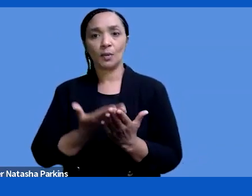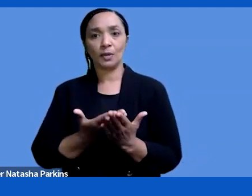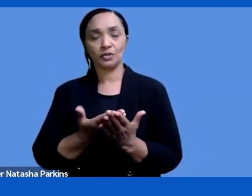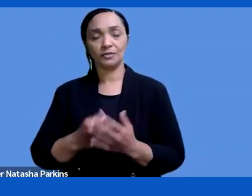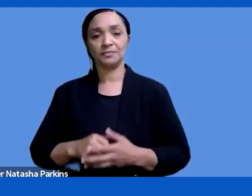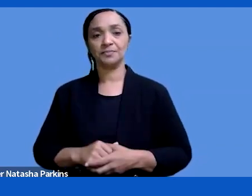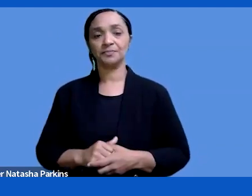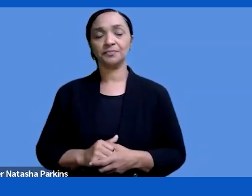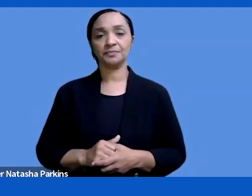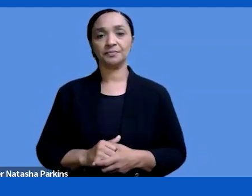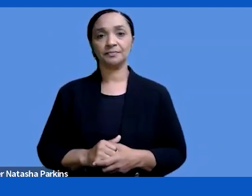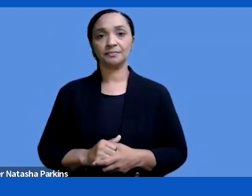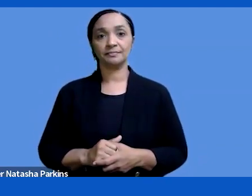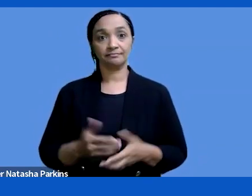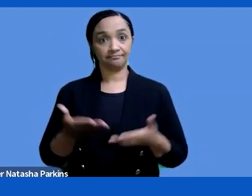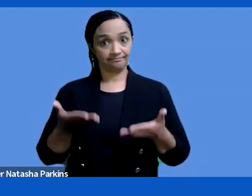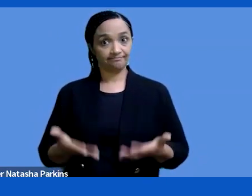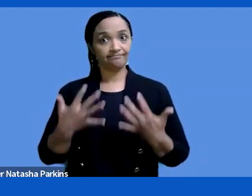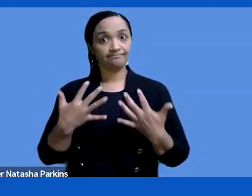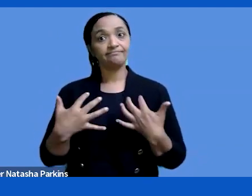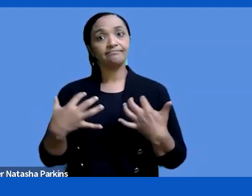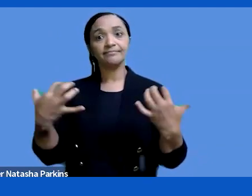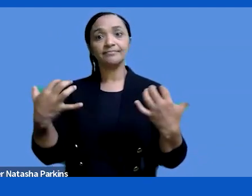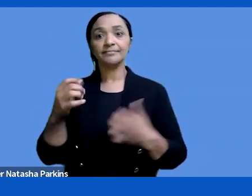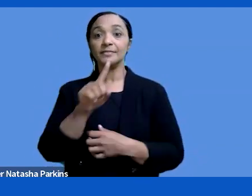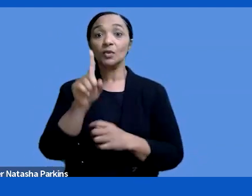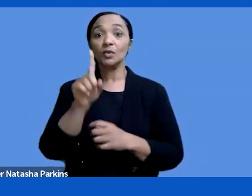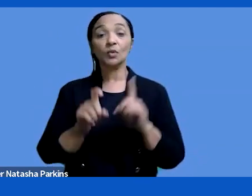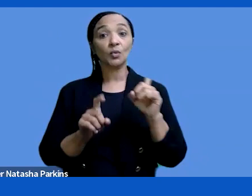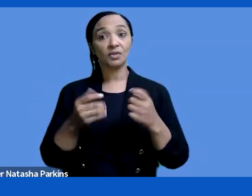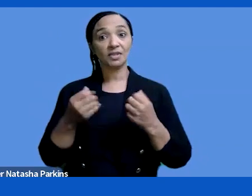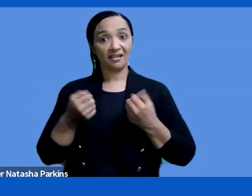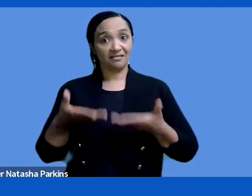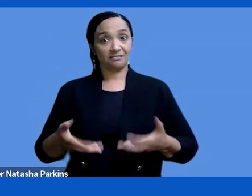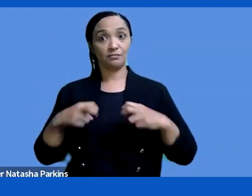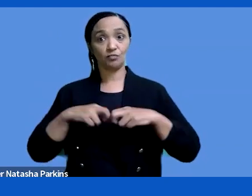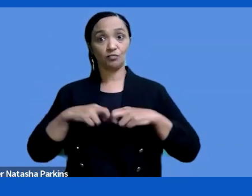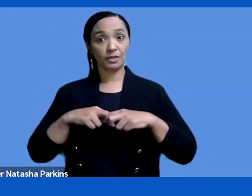questions from the audience here on-site in Brussels? No, everything was perfectly